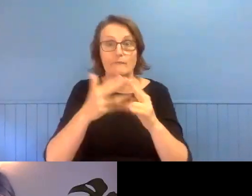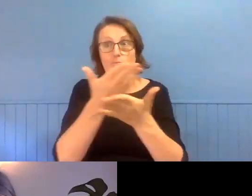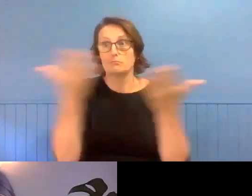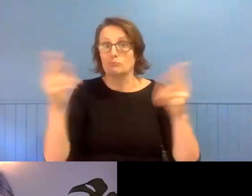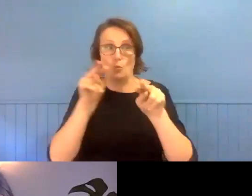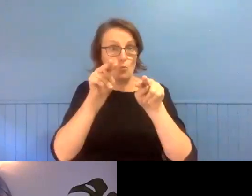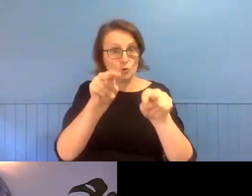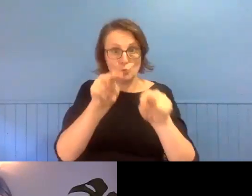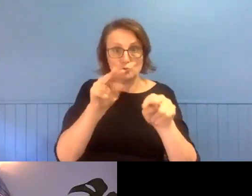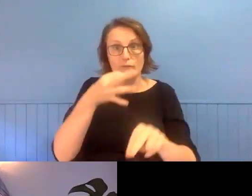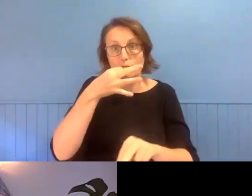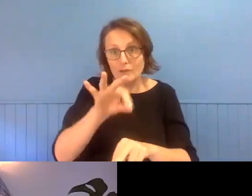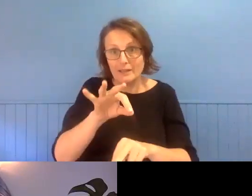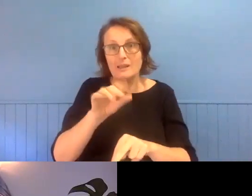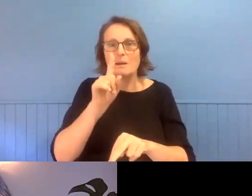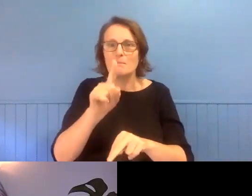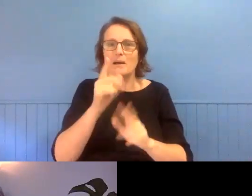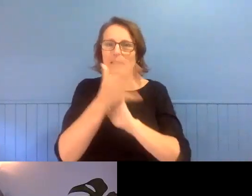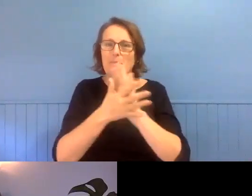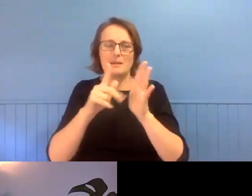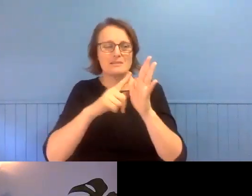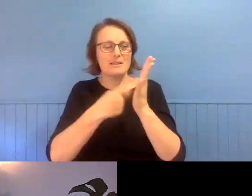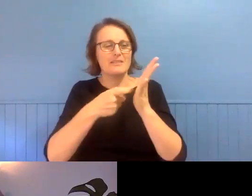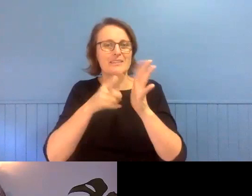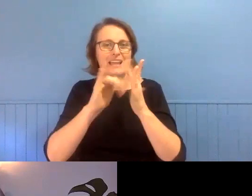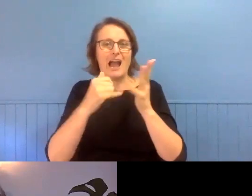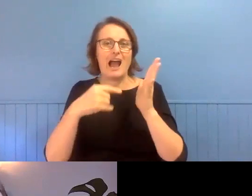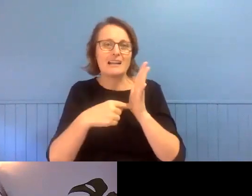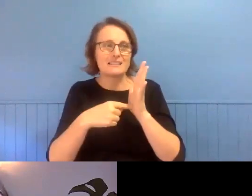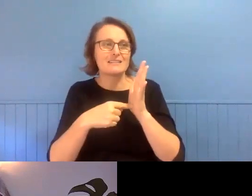another case of artists being their own worst enemy in many artists not